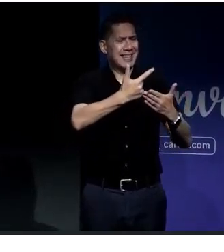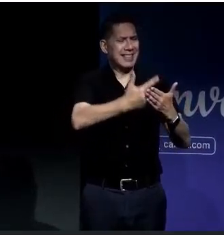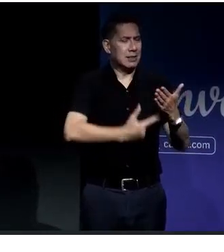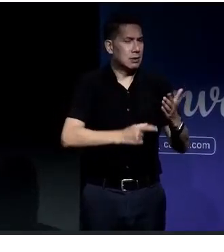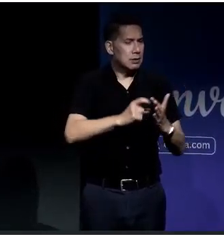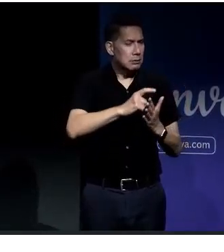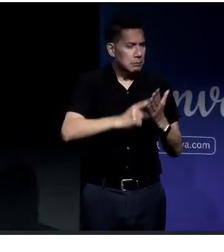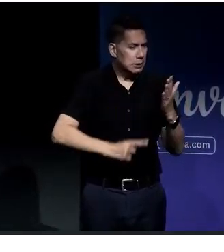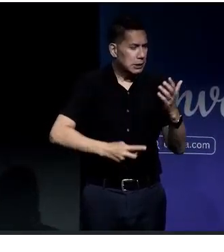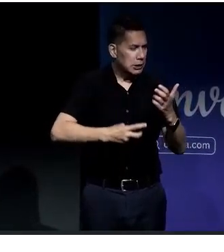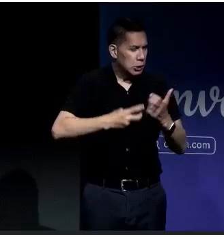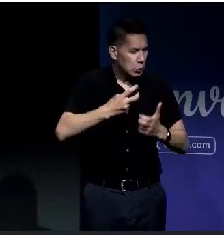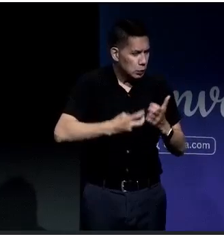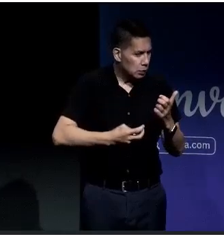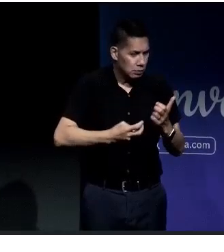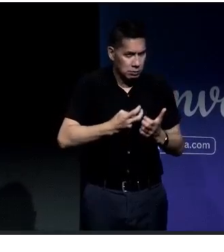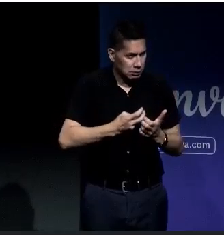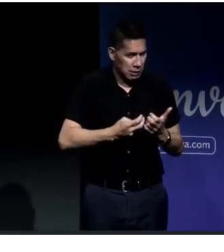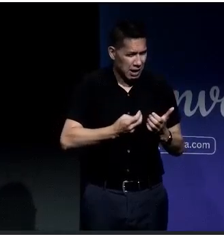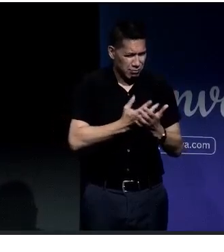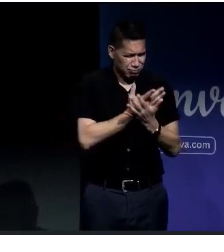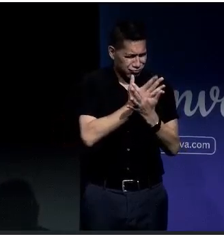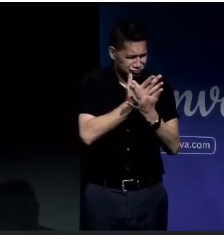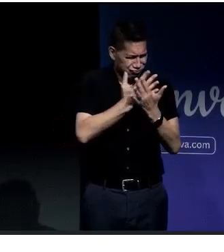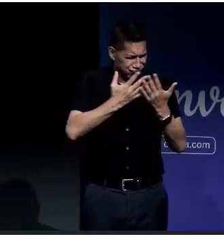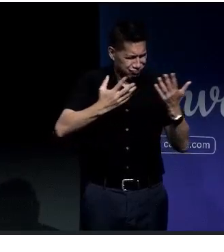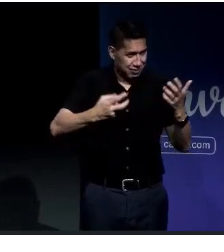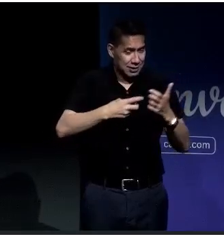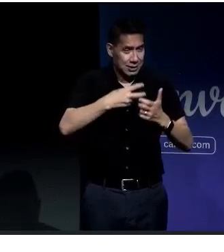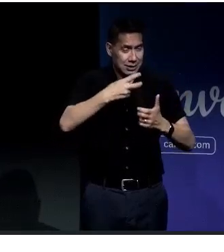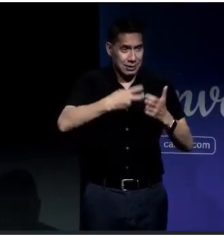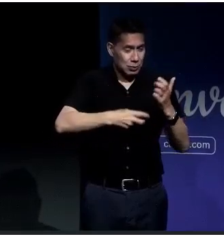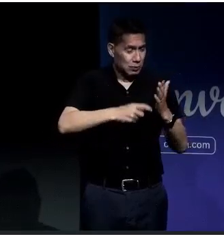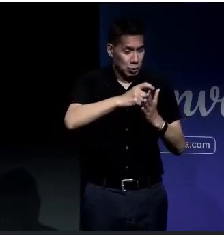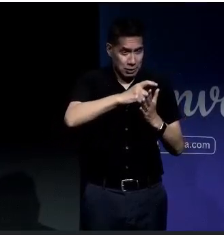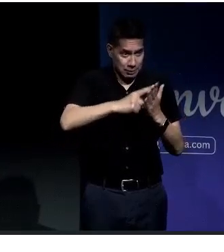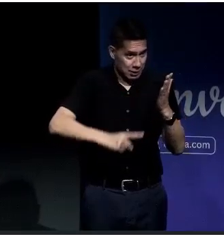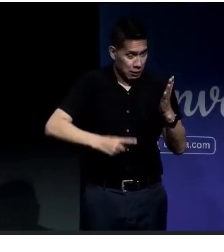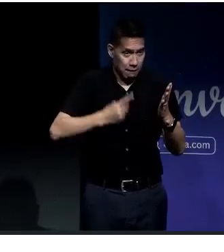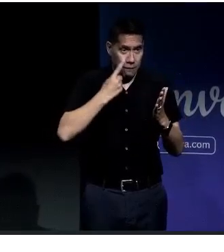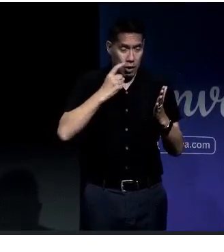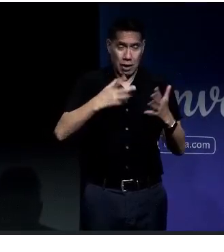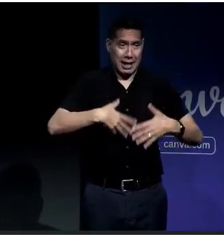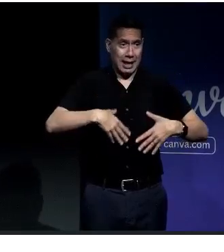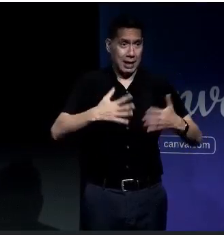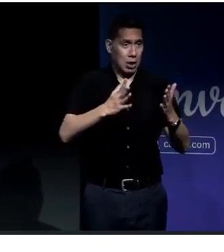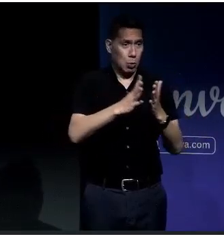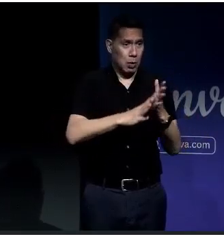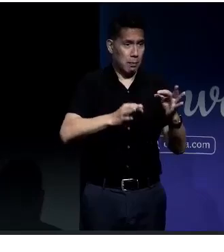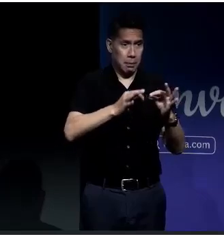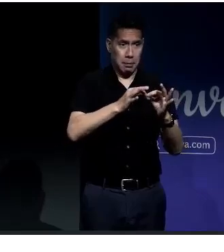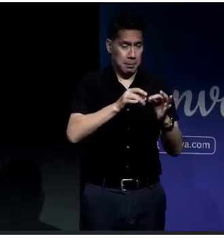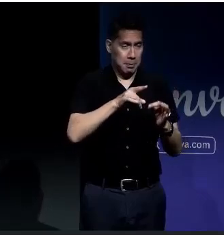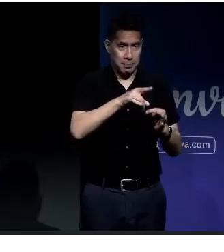There's an infinite number of accessibility issues that you can find in a website. Uh, so there is no real way to measure it.